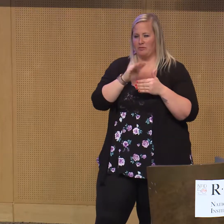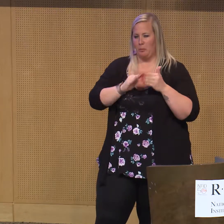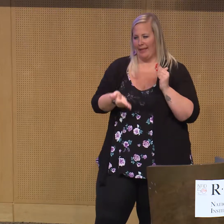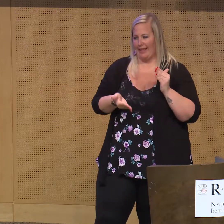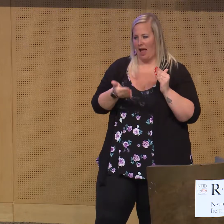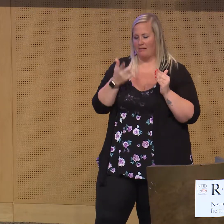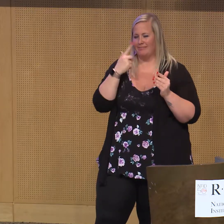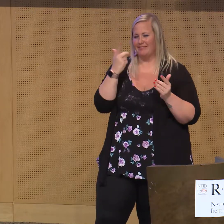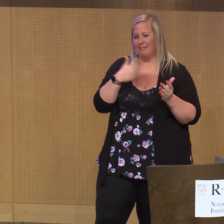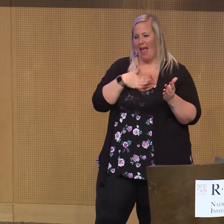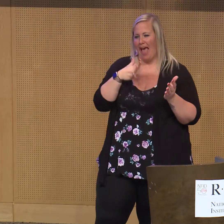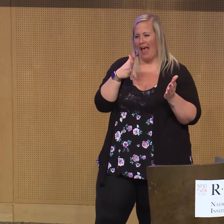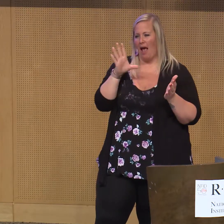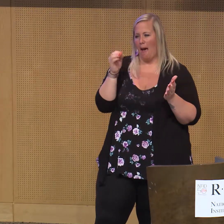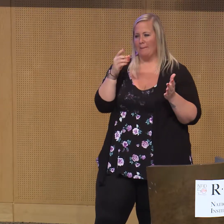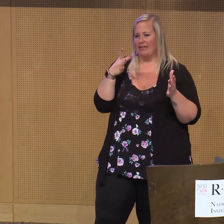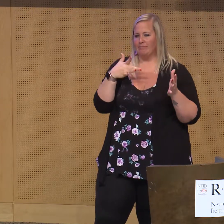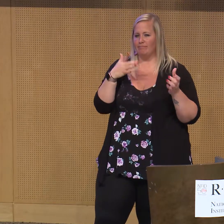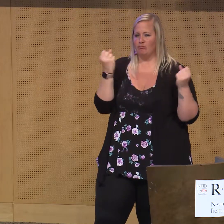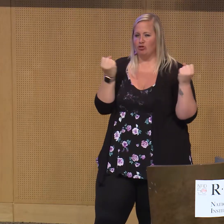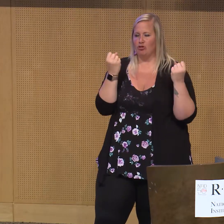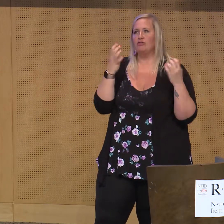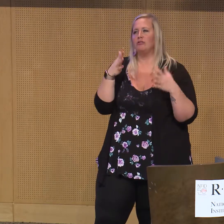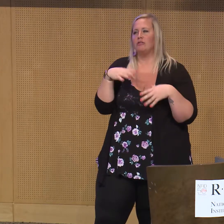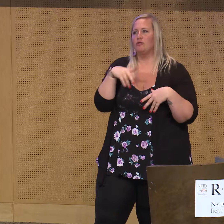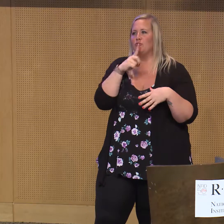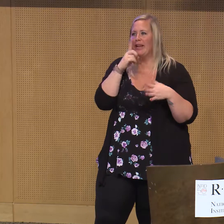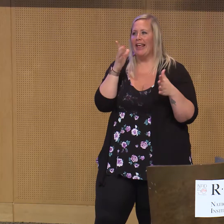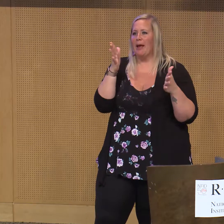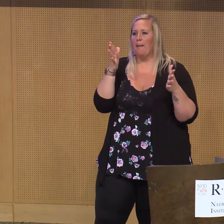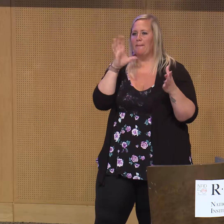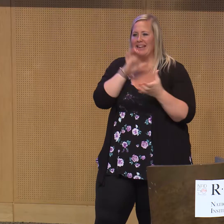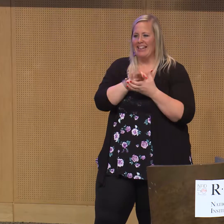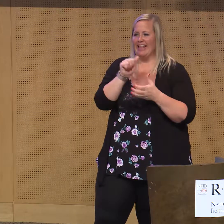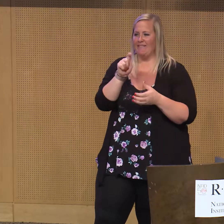and everyone talks about their weekend.